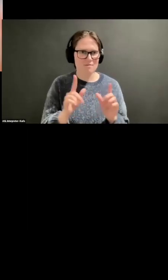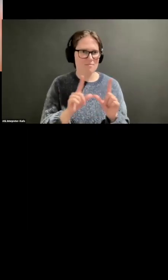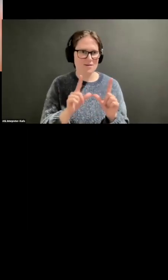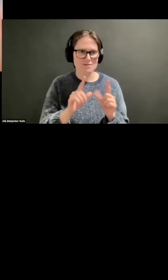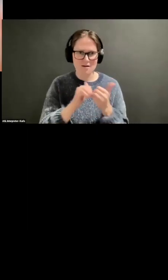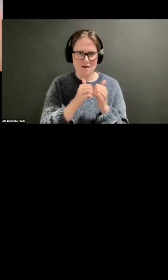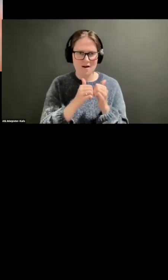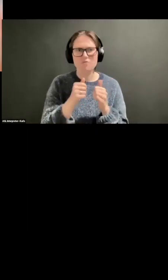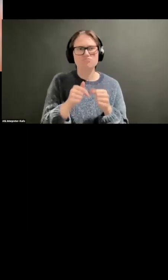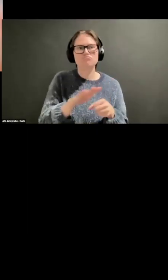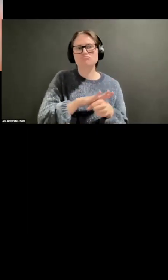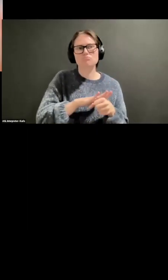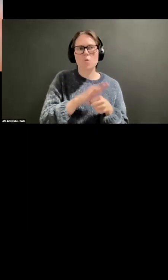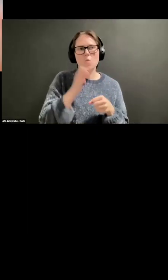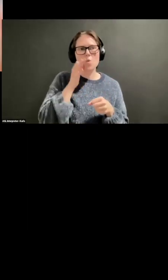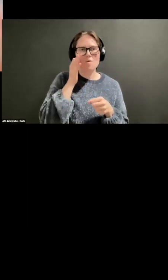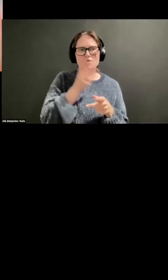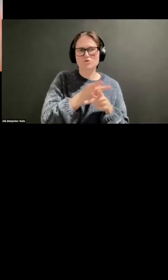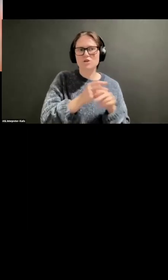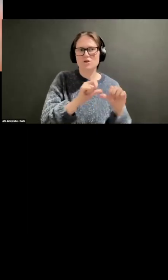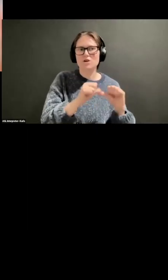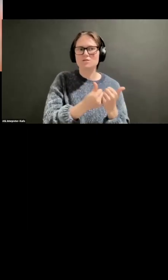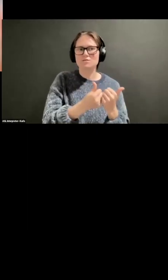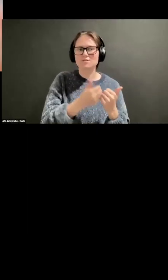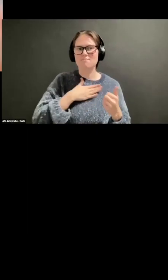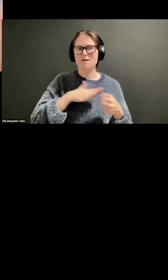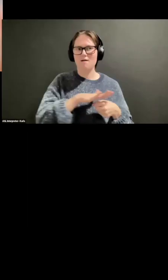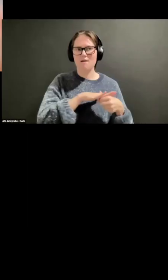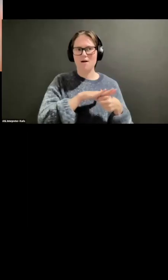And I initially was just doing respite.